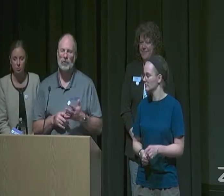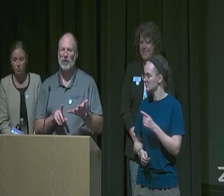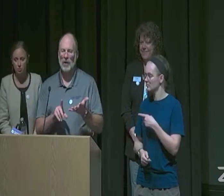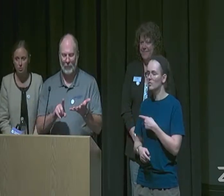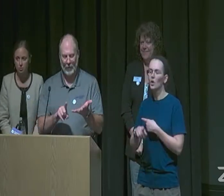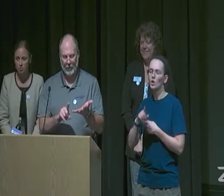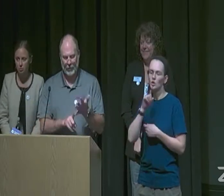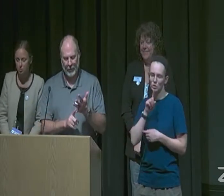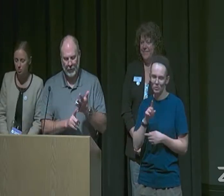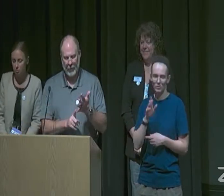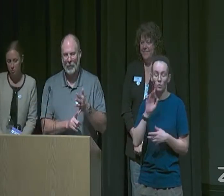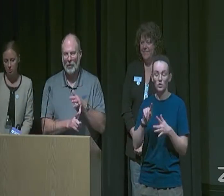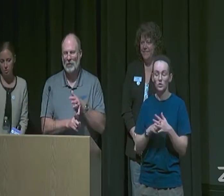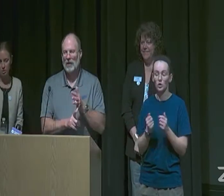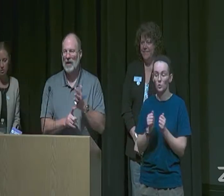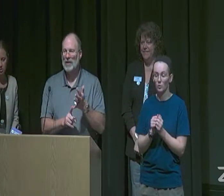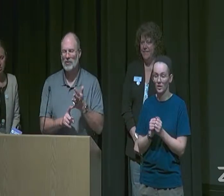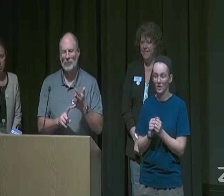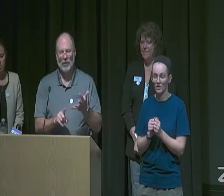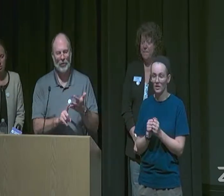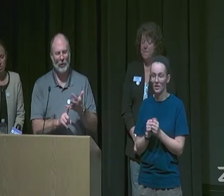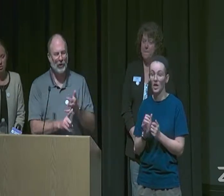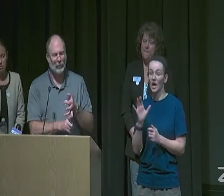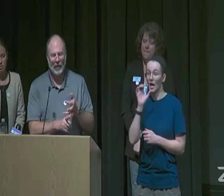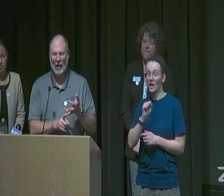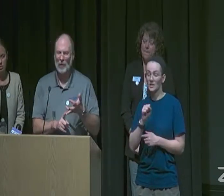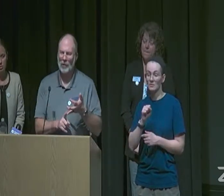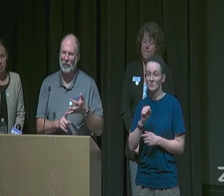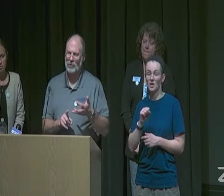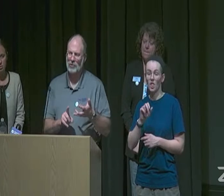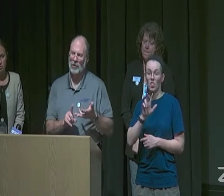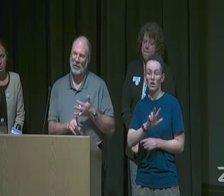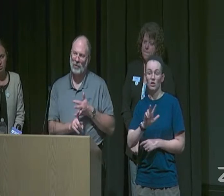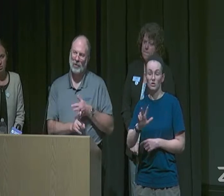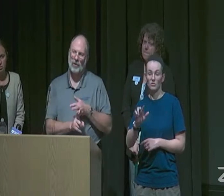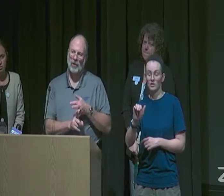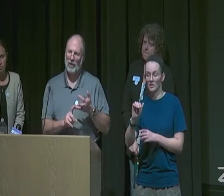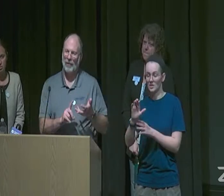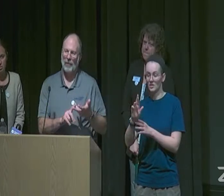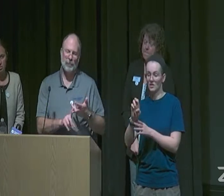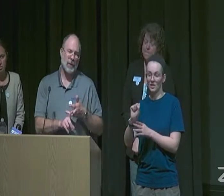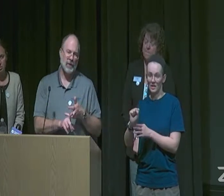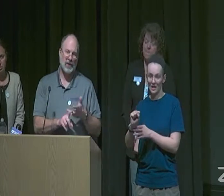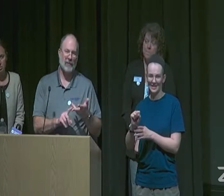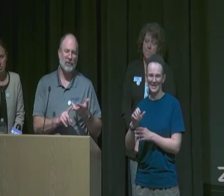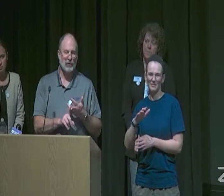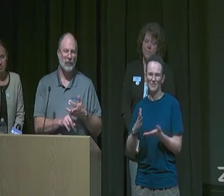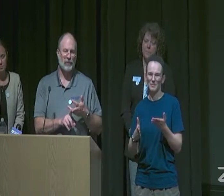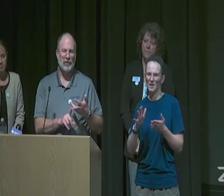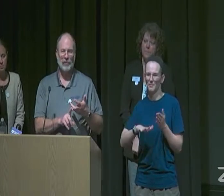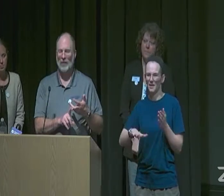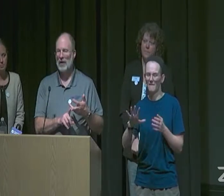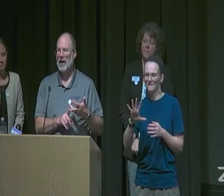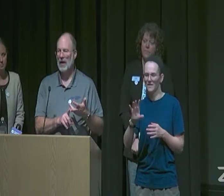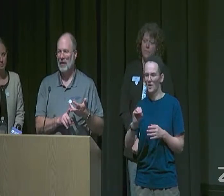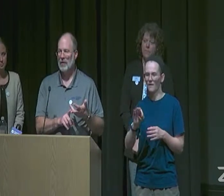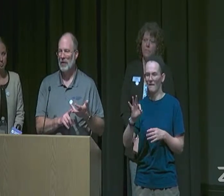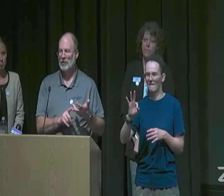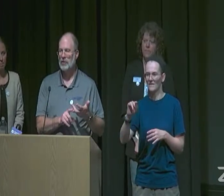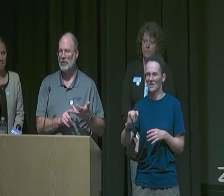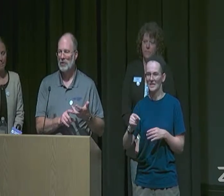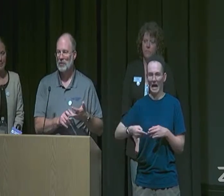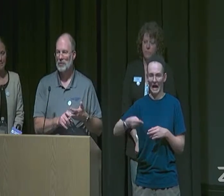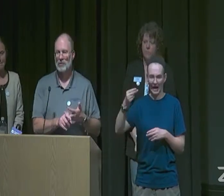we'll start with the guesstimate 33 Acres uh probably an average of 50 feet highish